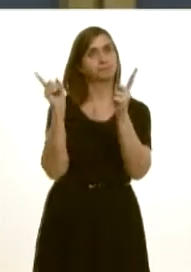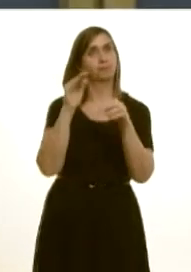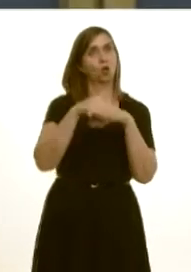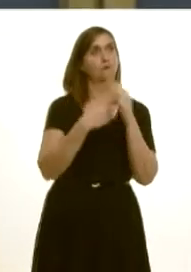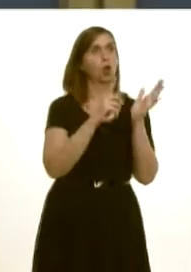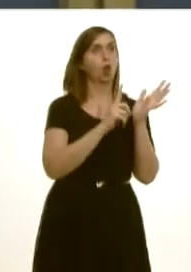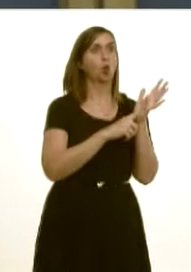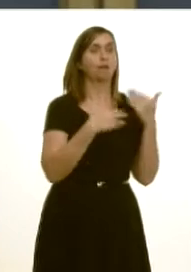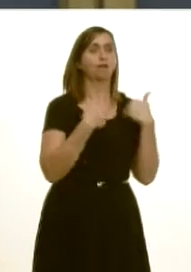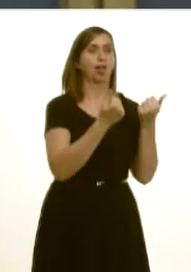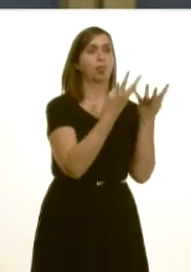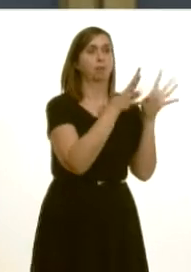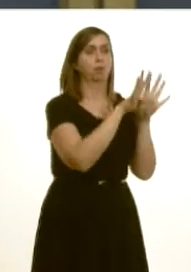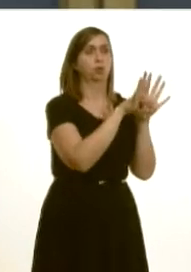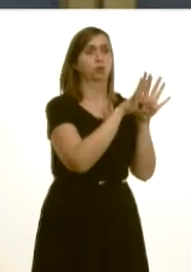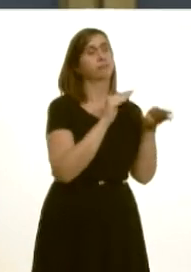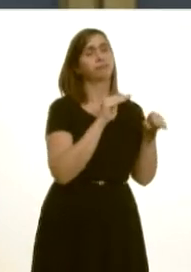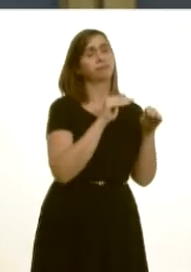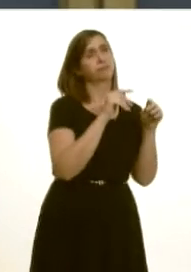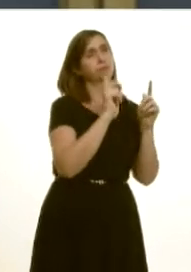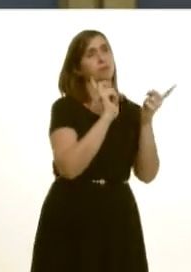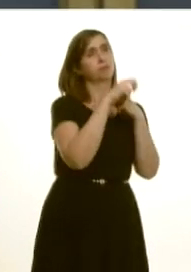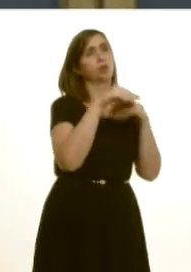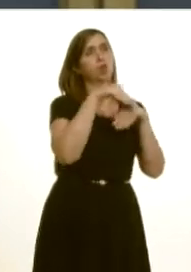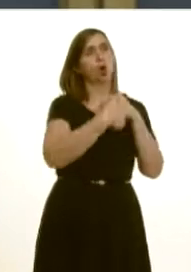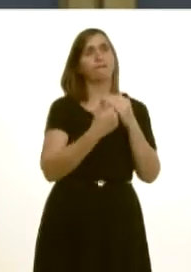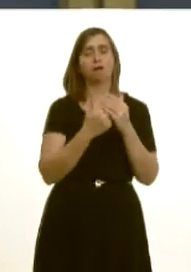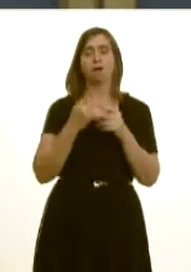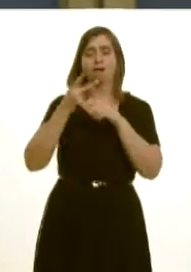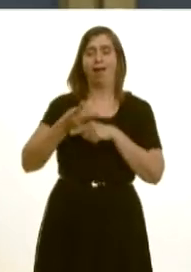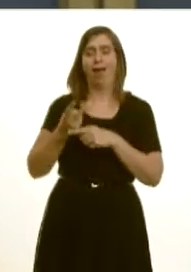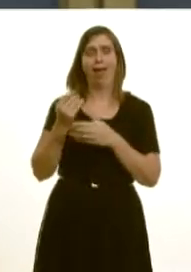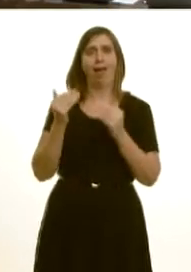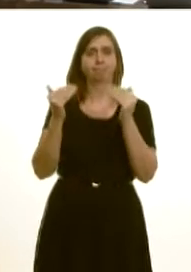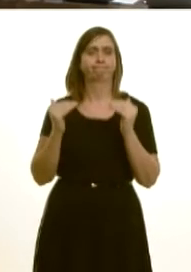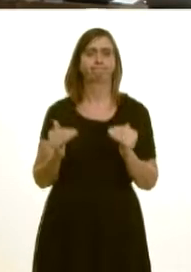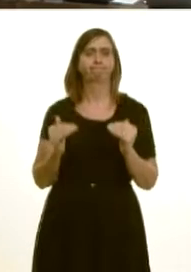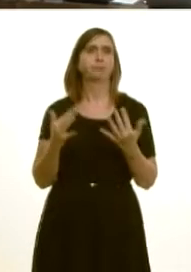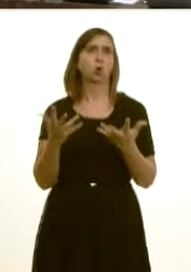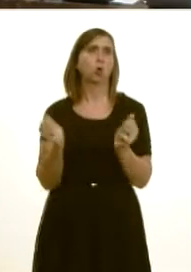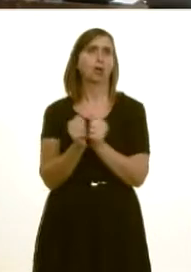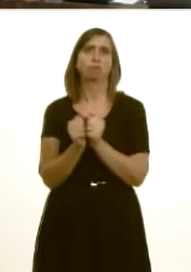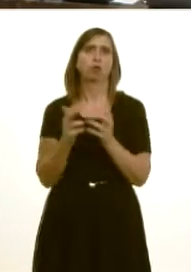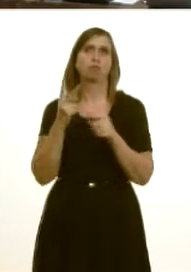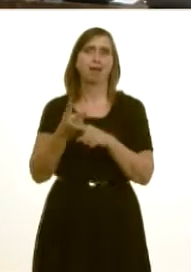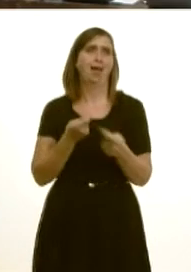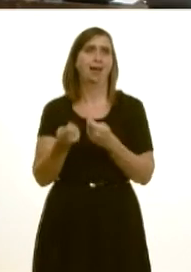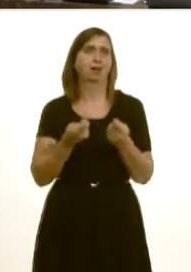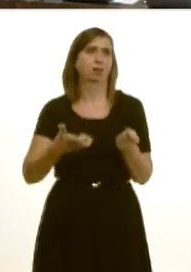i Fyrddau Iechyd Lleol ynghylch gofal annigonol neu amhriodol? OAQ(4)1878(FM) Carwyn Jones: Yes. All complaints made to local health boards must be handled in accordance